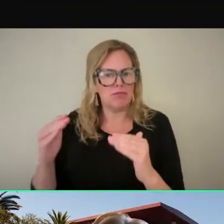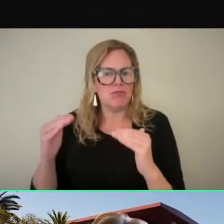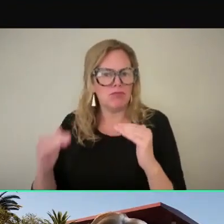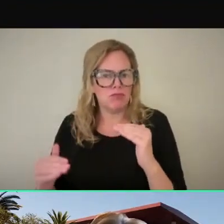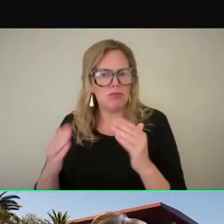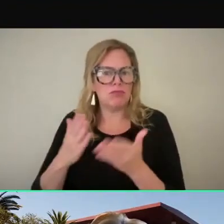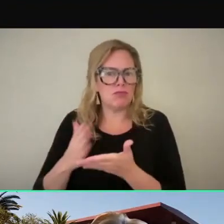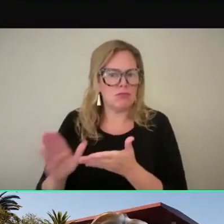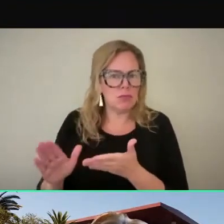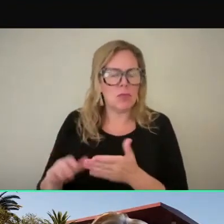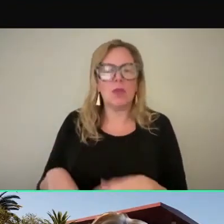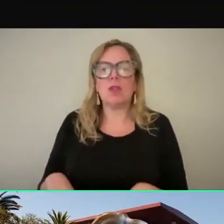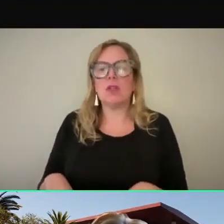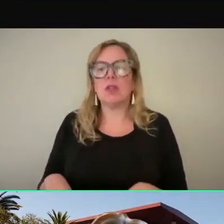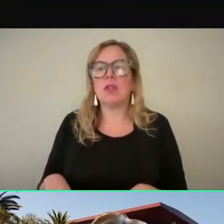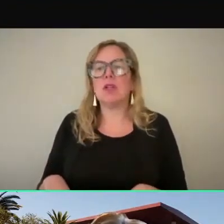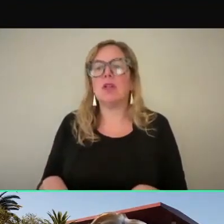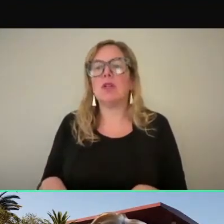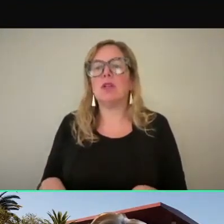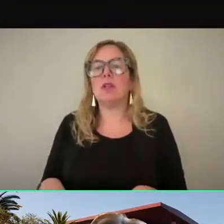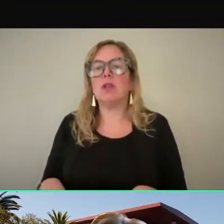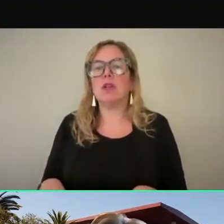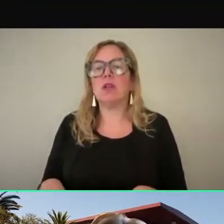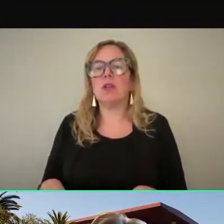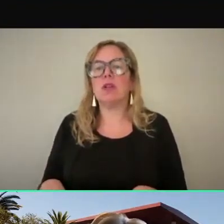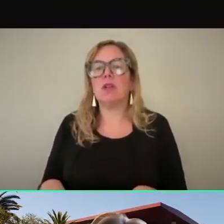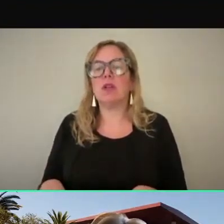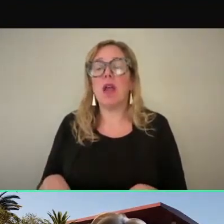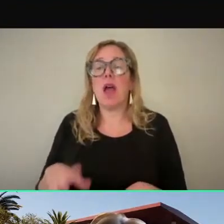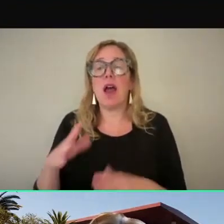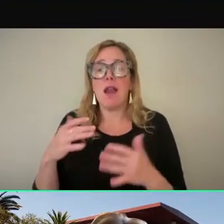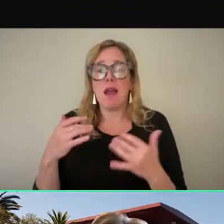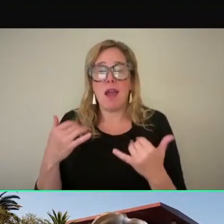I'm gonna share some data from a project that I've been co-leading about the perspectives of